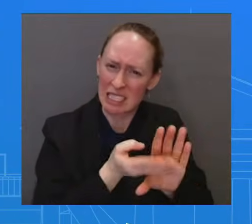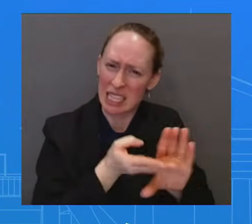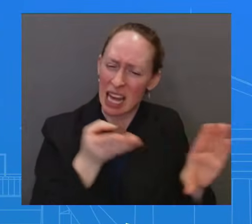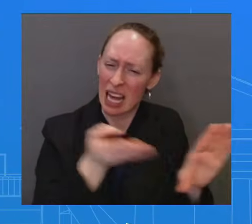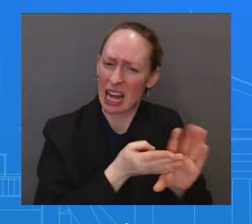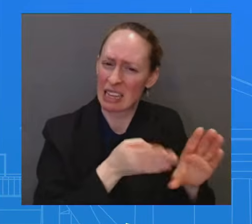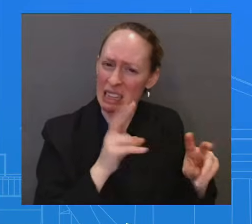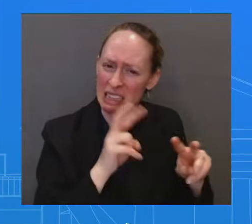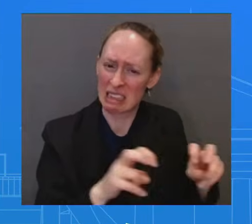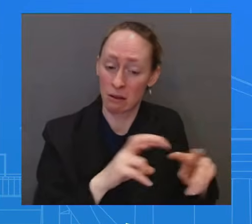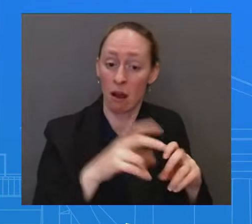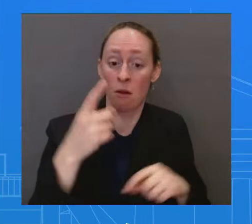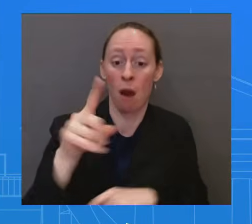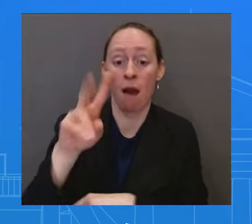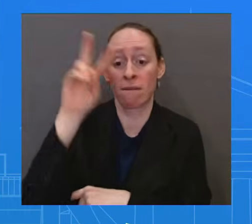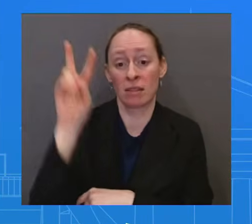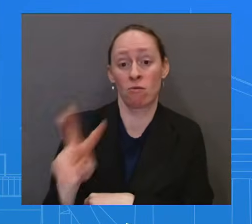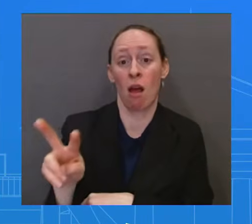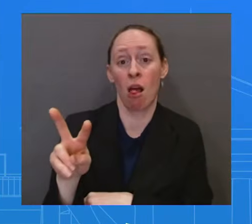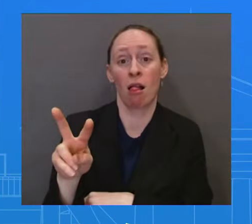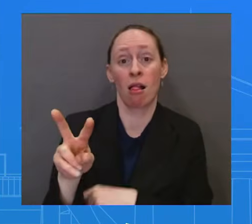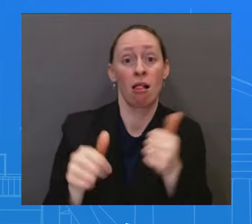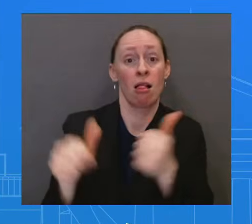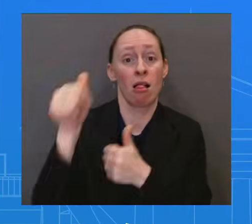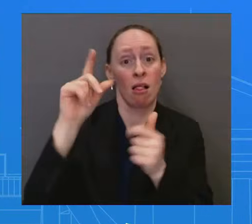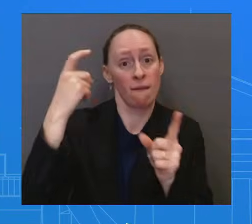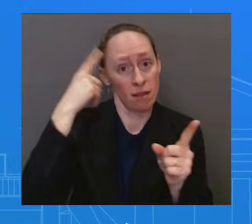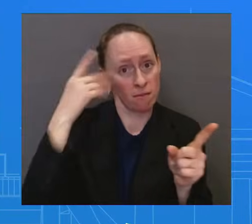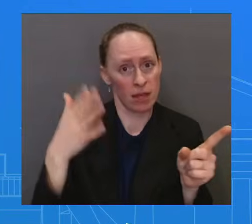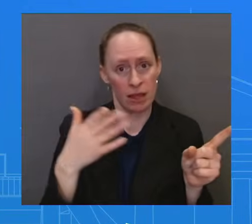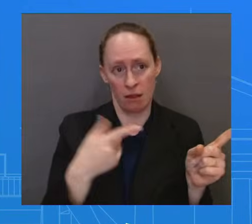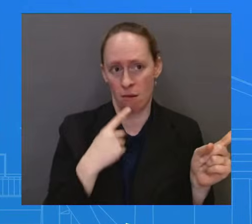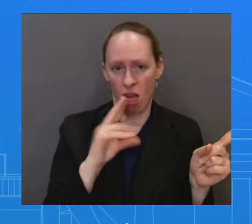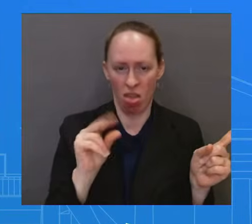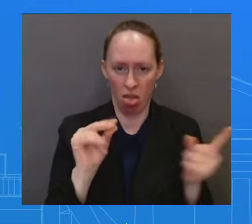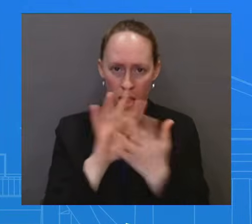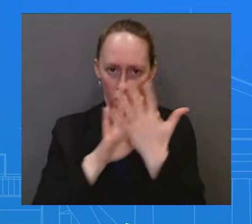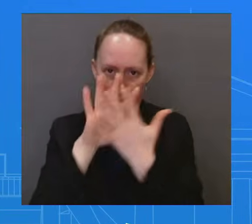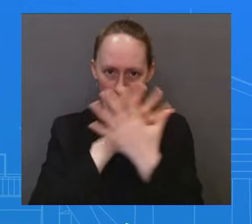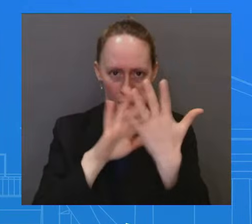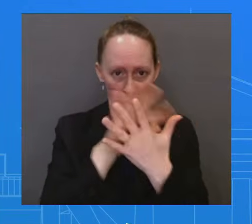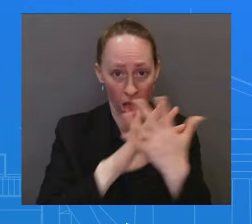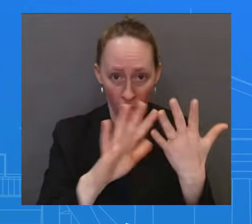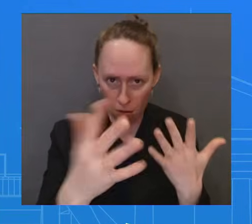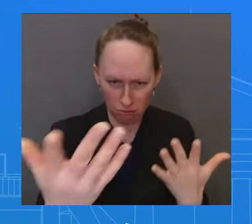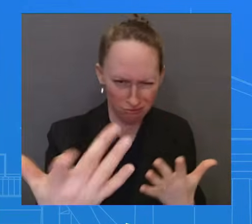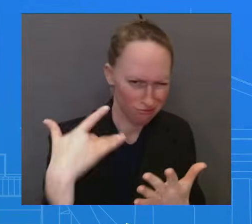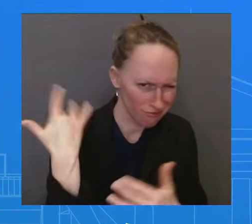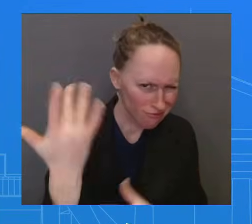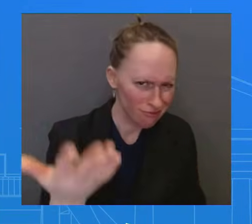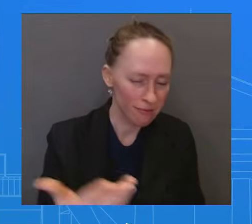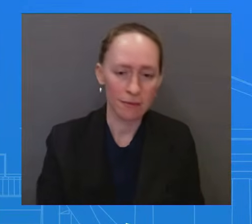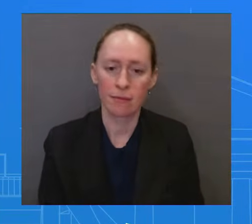Mr. Kirby: I know of no indications or -- that -- that those reports are valid. I can't -- I can't verify that.